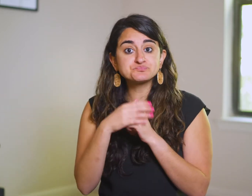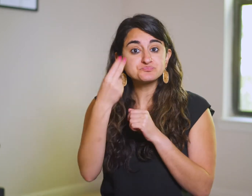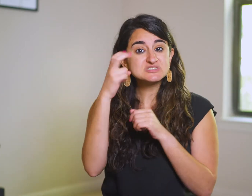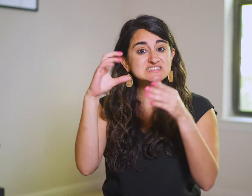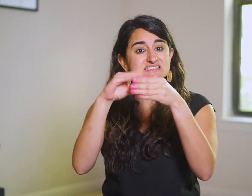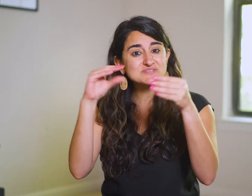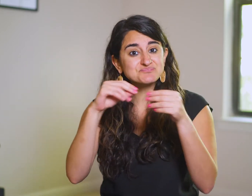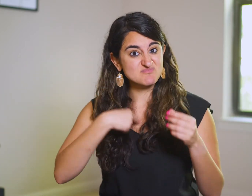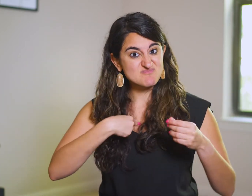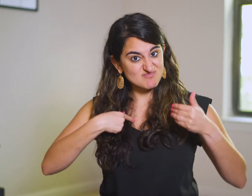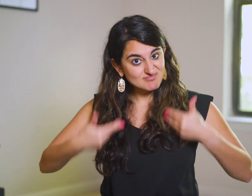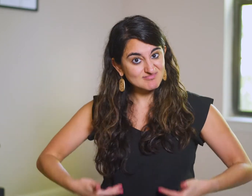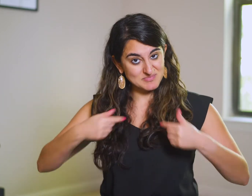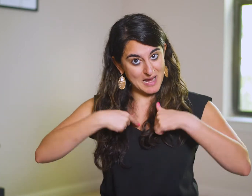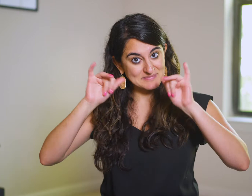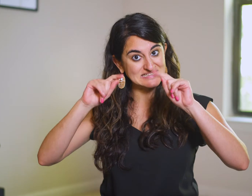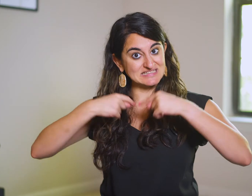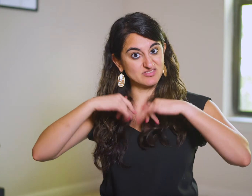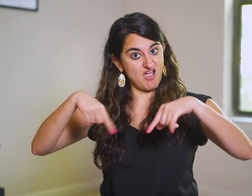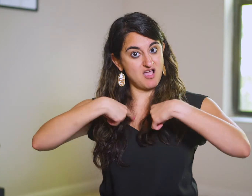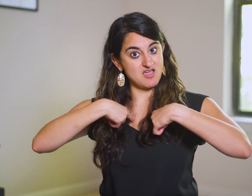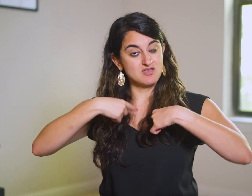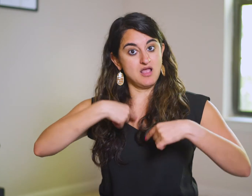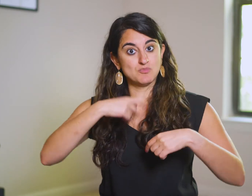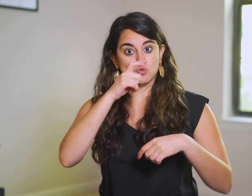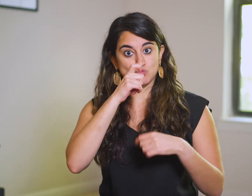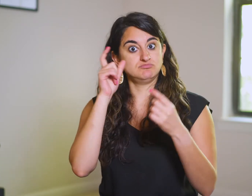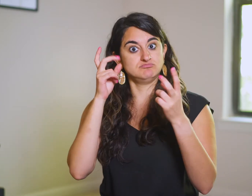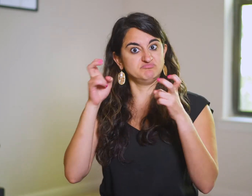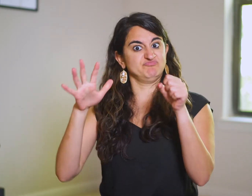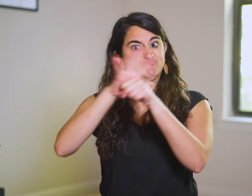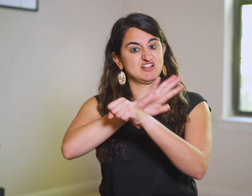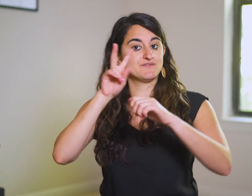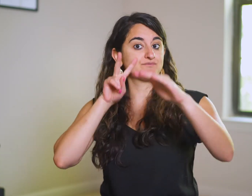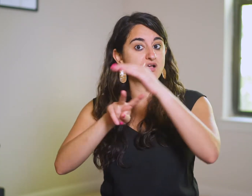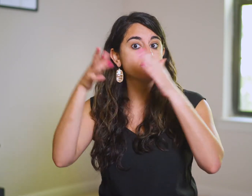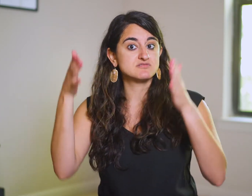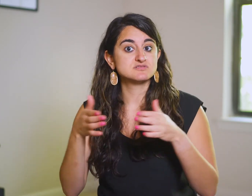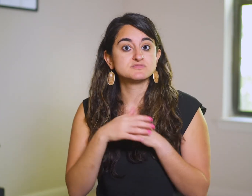Then He says, “I am it. I’m the fulfillment of this prophecy.”